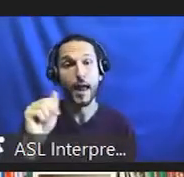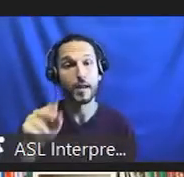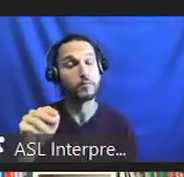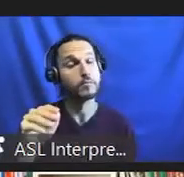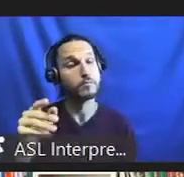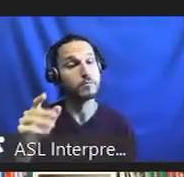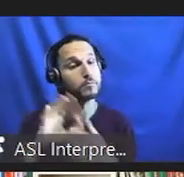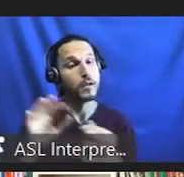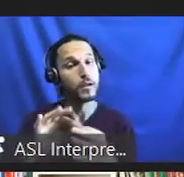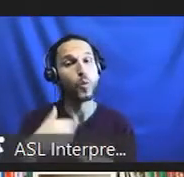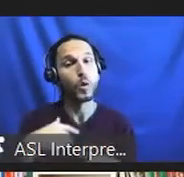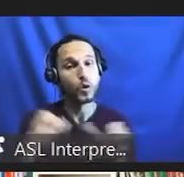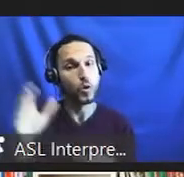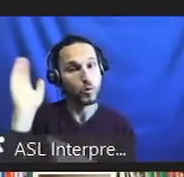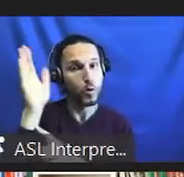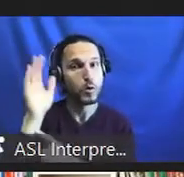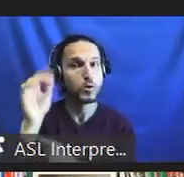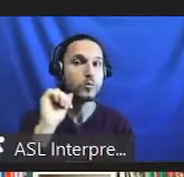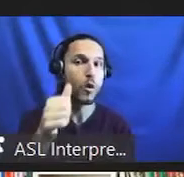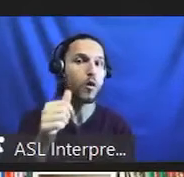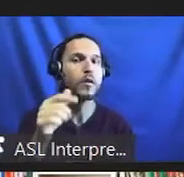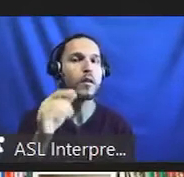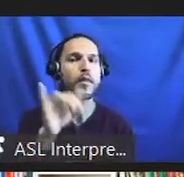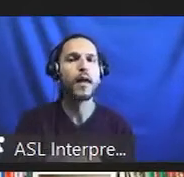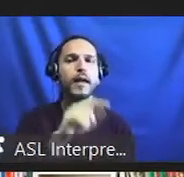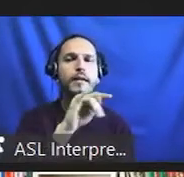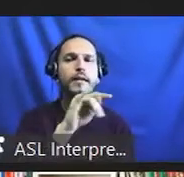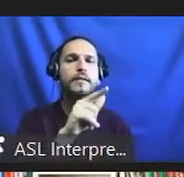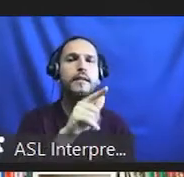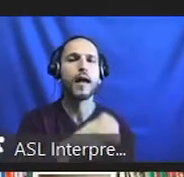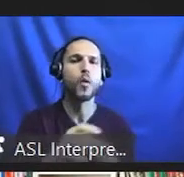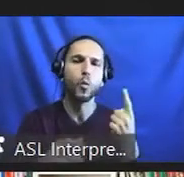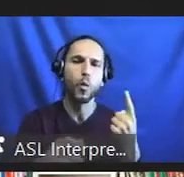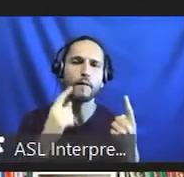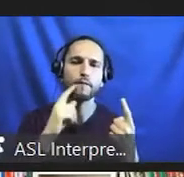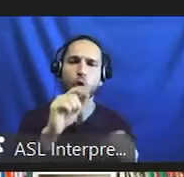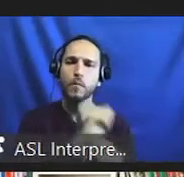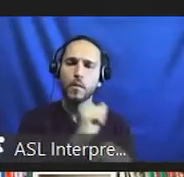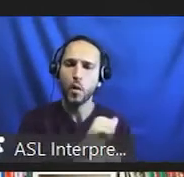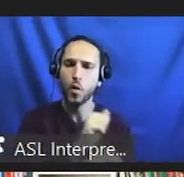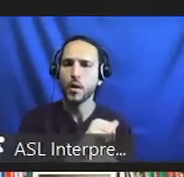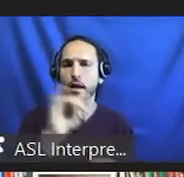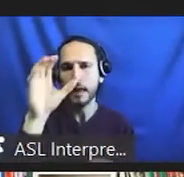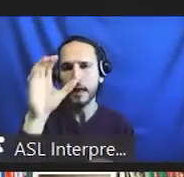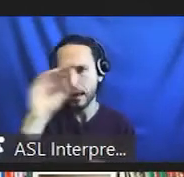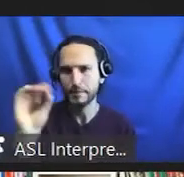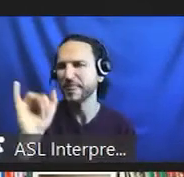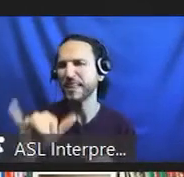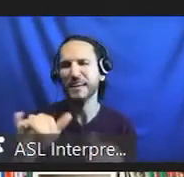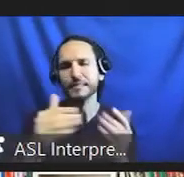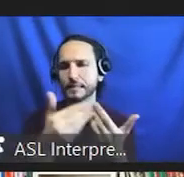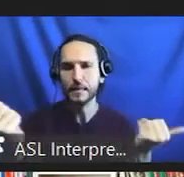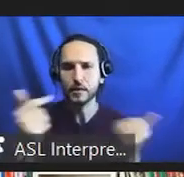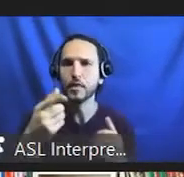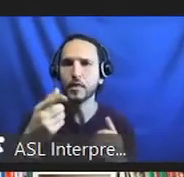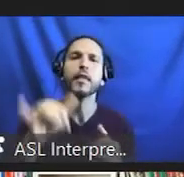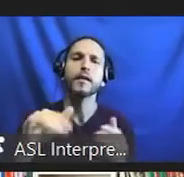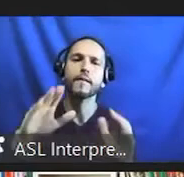on Title I for employers and employees. So that's something separate. We're only talking about public accommodations today.